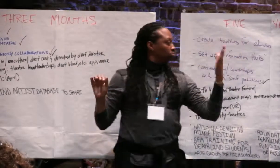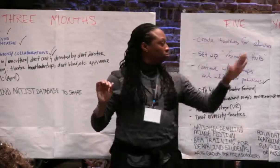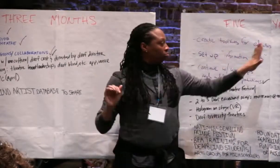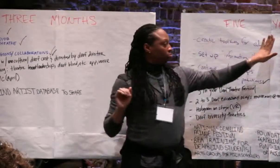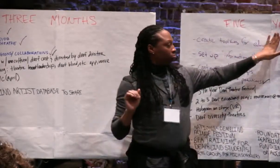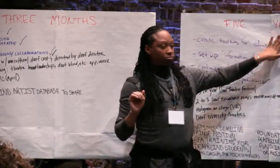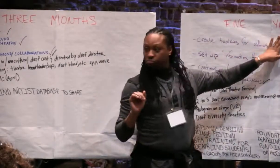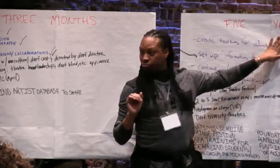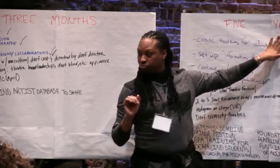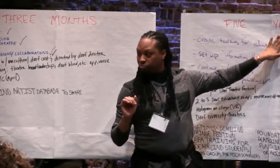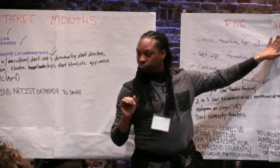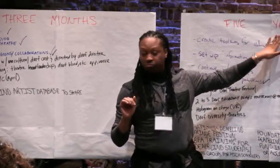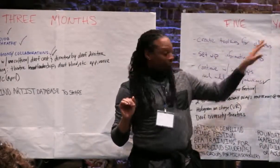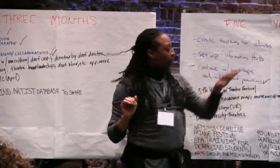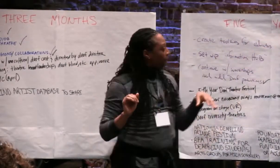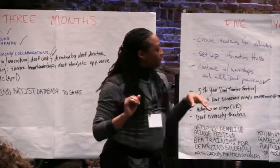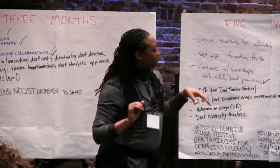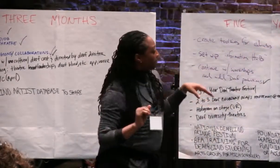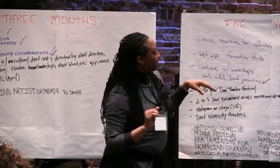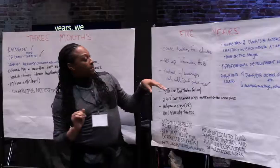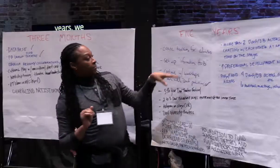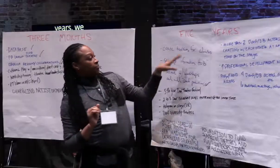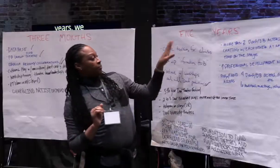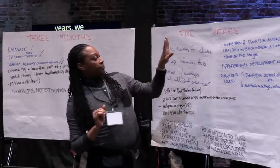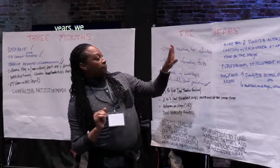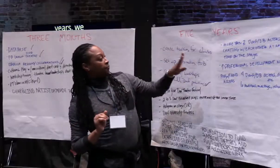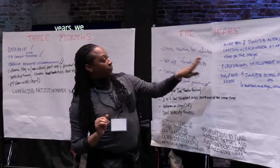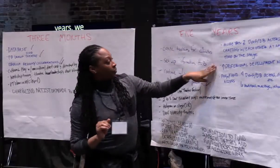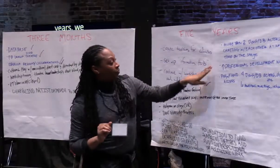Several, representing all categories, demographic categories.